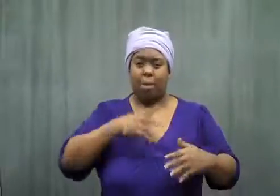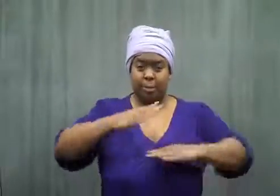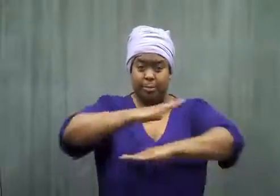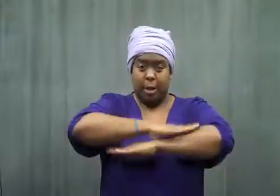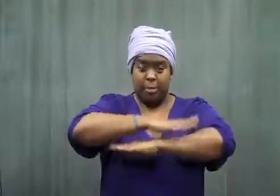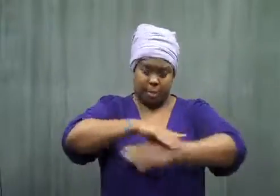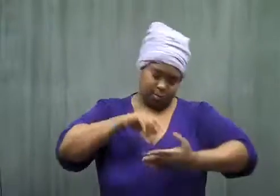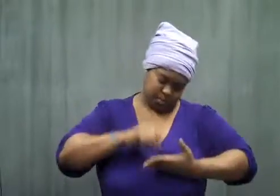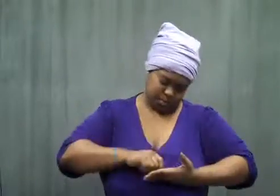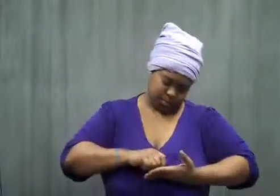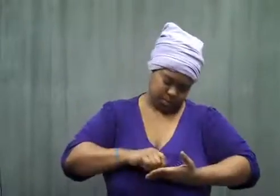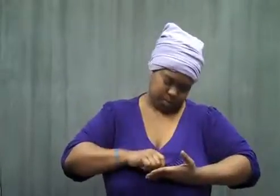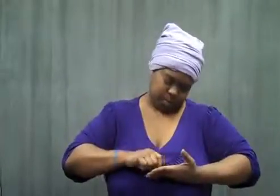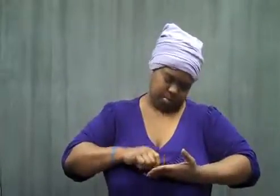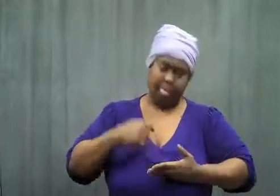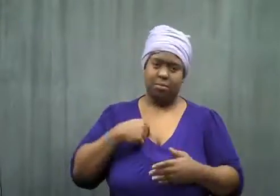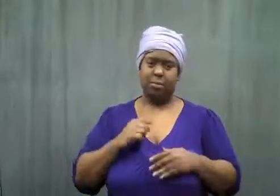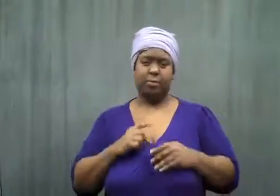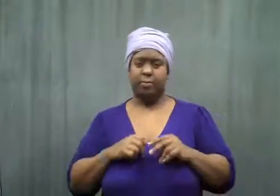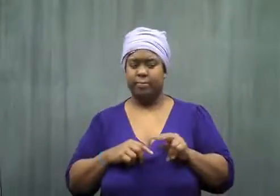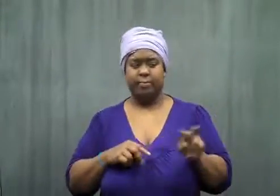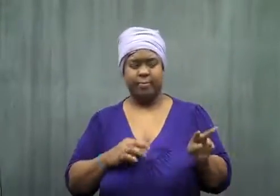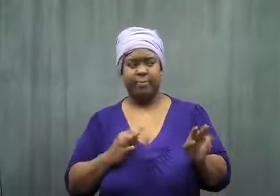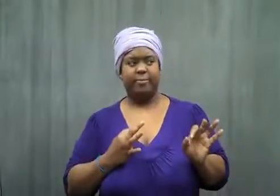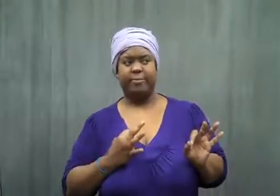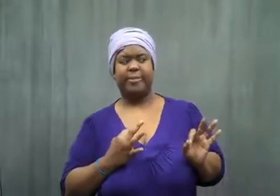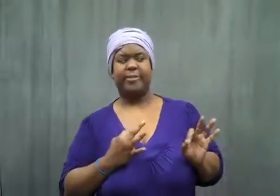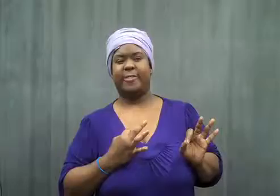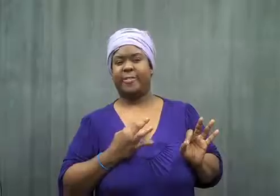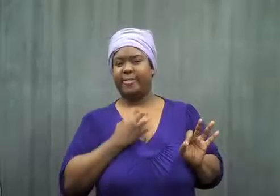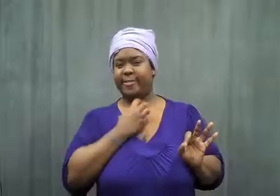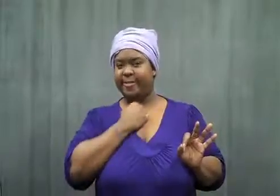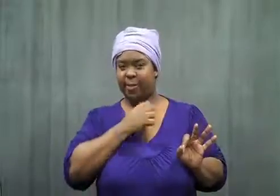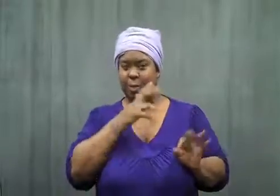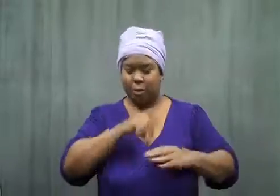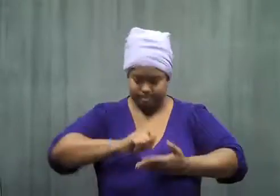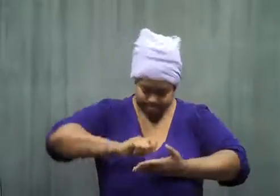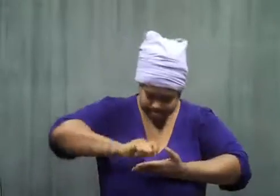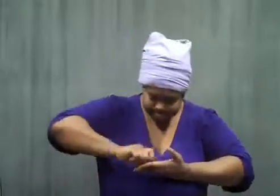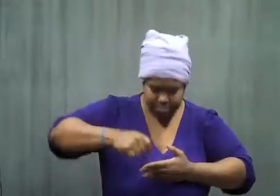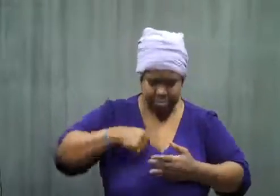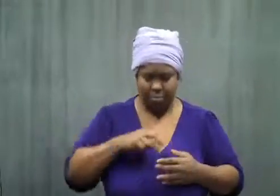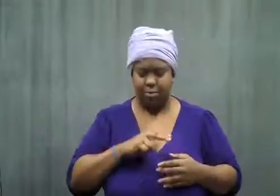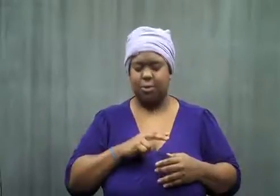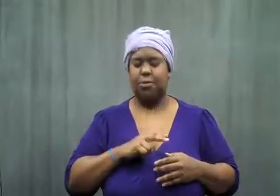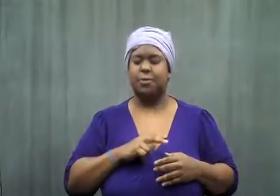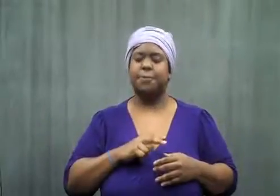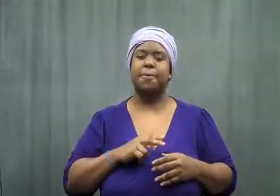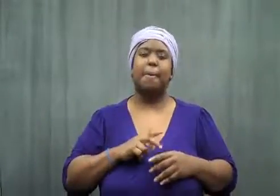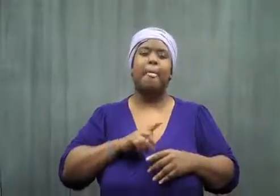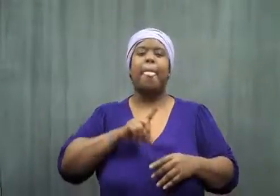A woman was sitting at a table, writing. I saw her, and walked up.